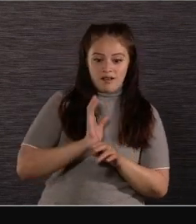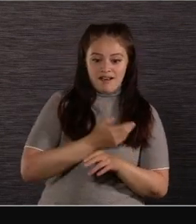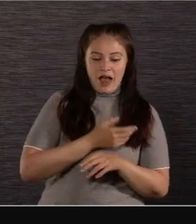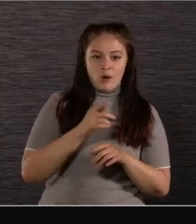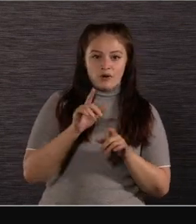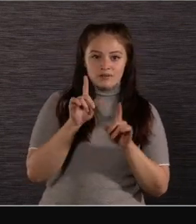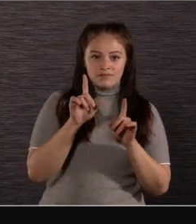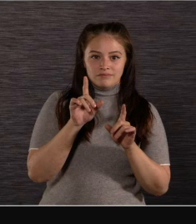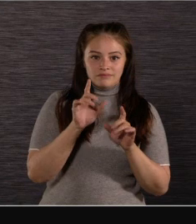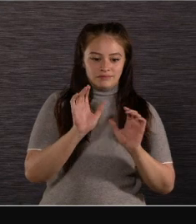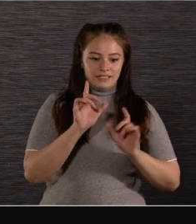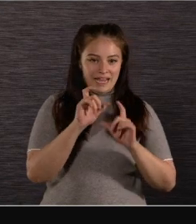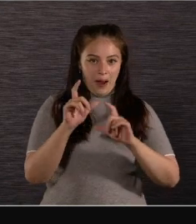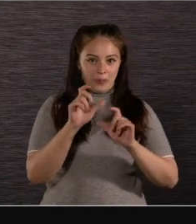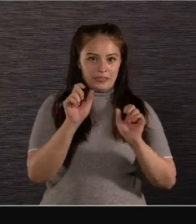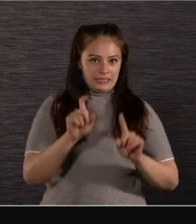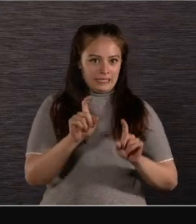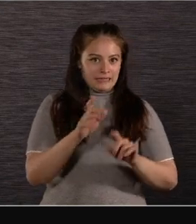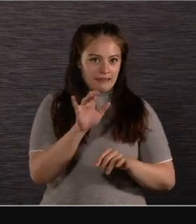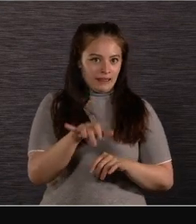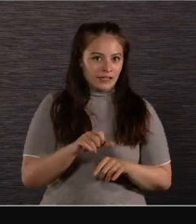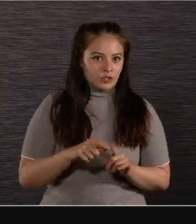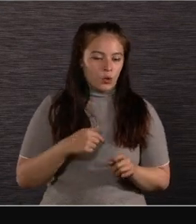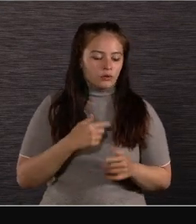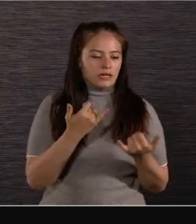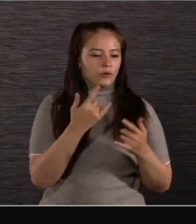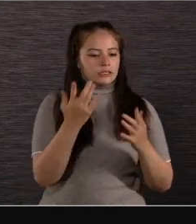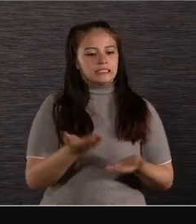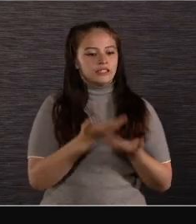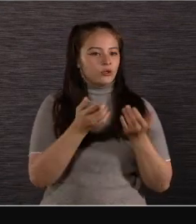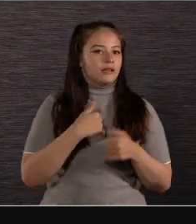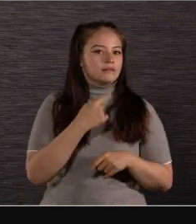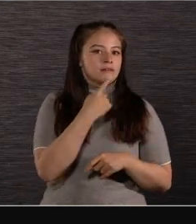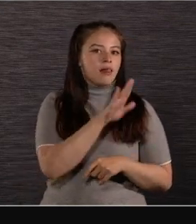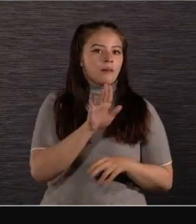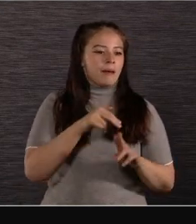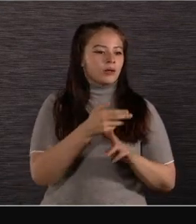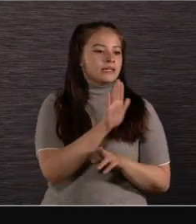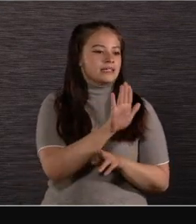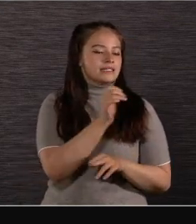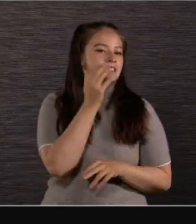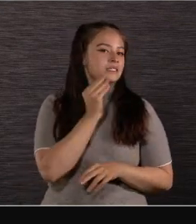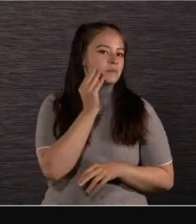and he's here today to tell us a little bit more about his experiences with Airpeak and to show us some of their content.